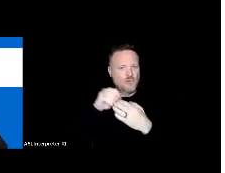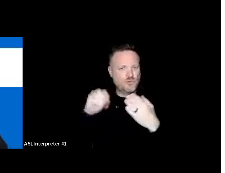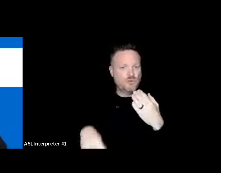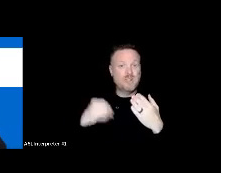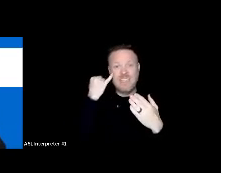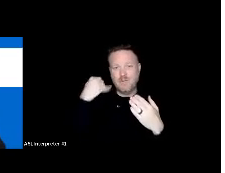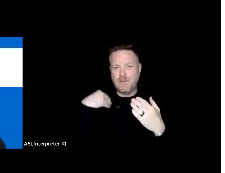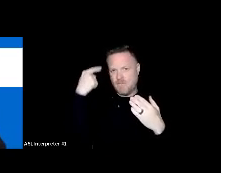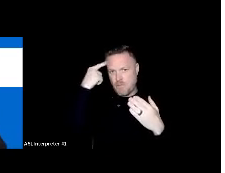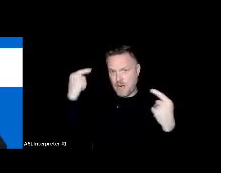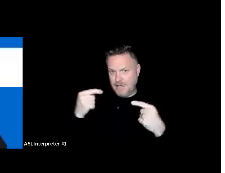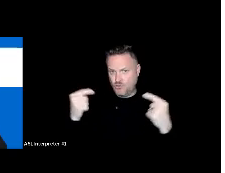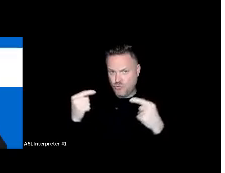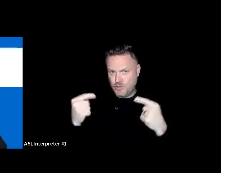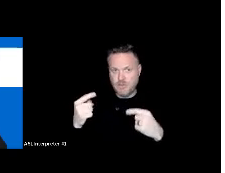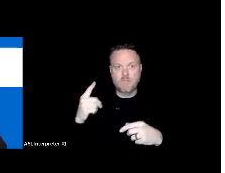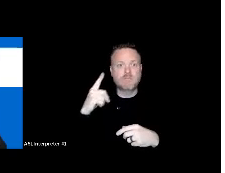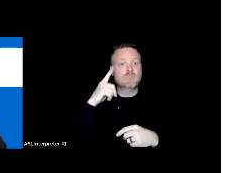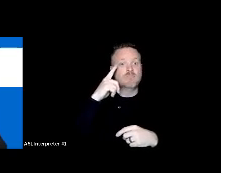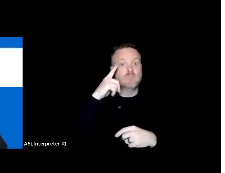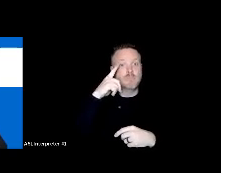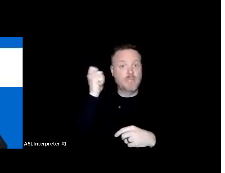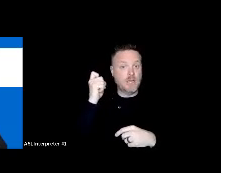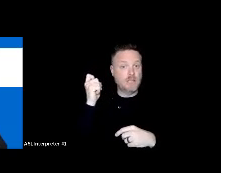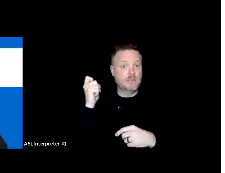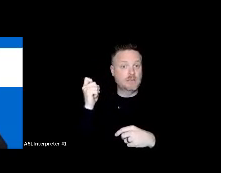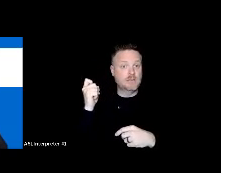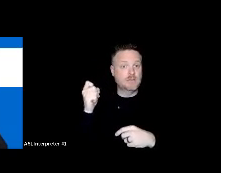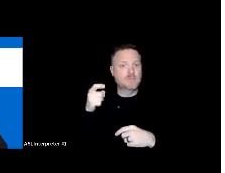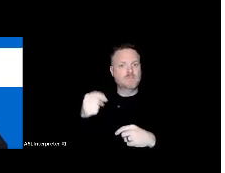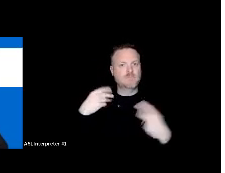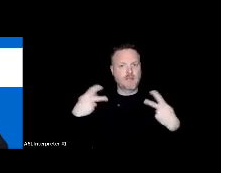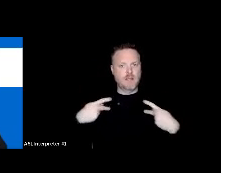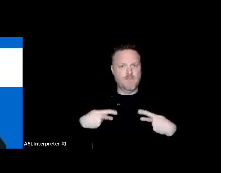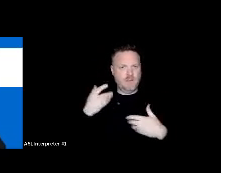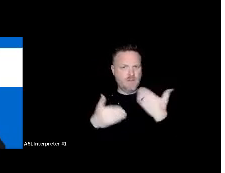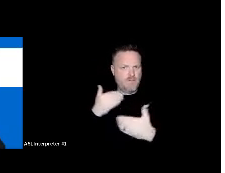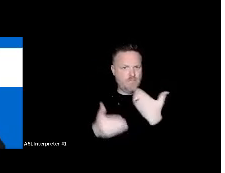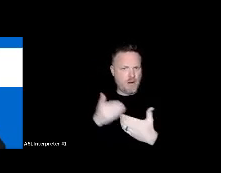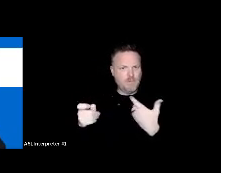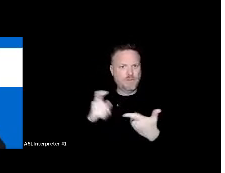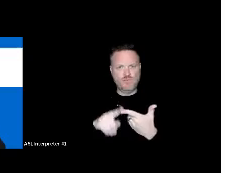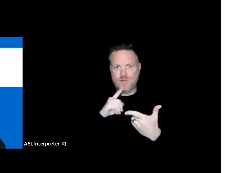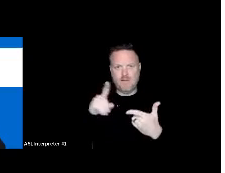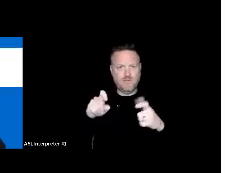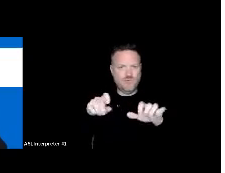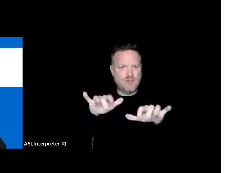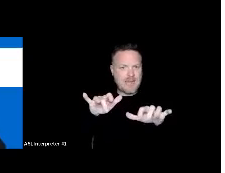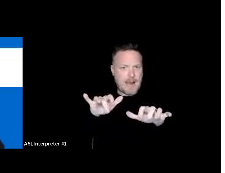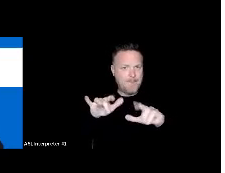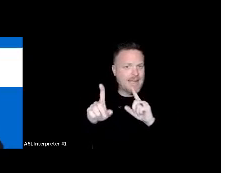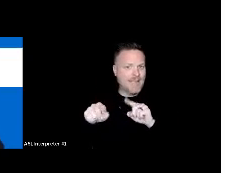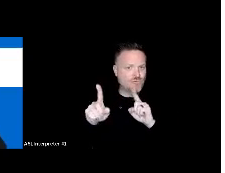because of the physical process of having to type answers, especially if they have slowed